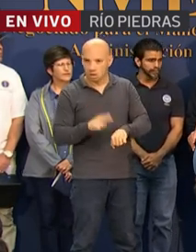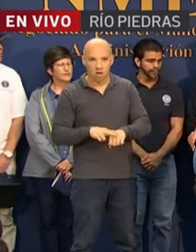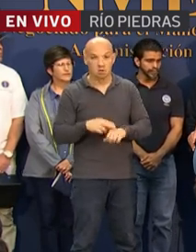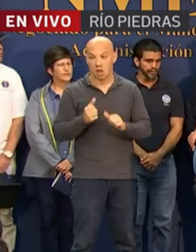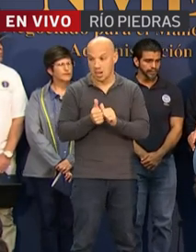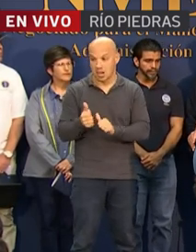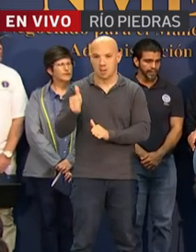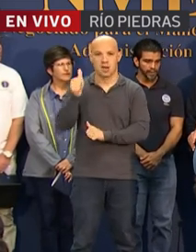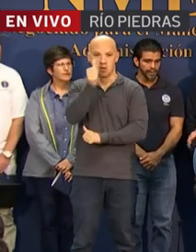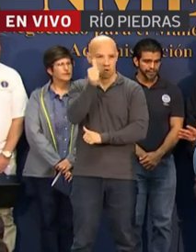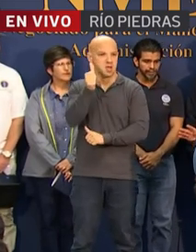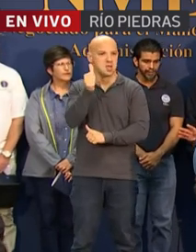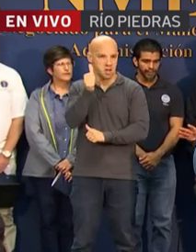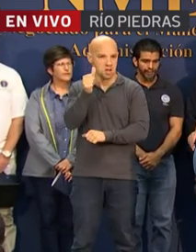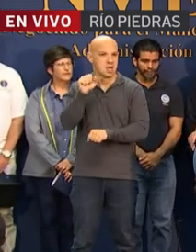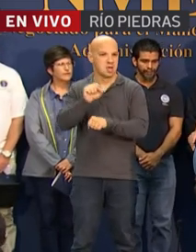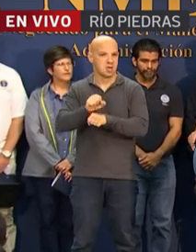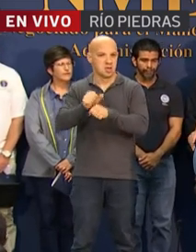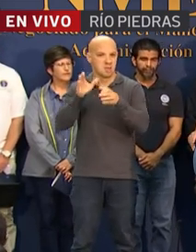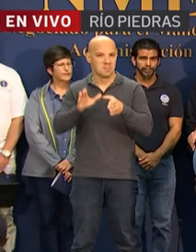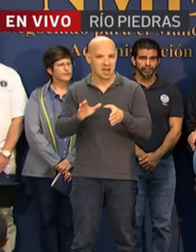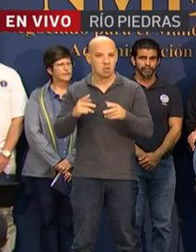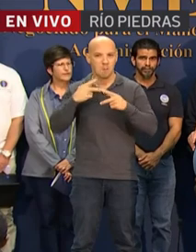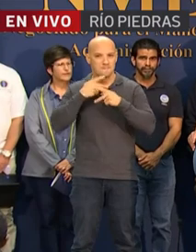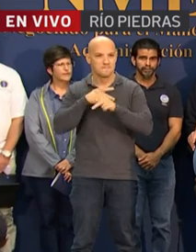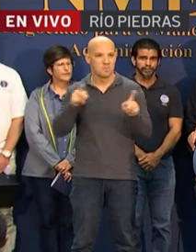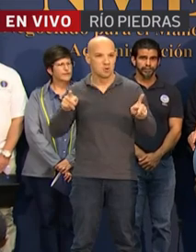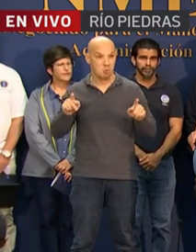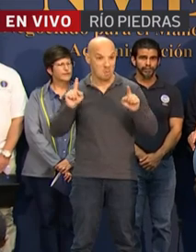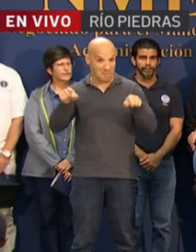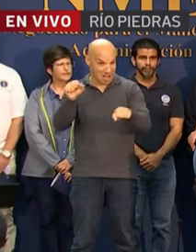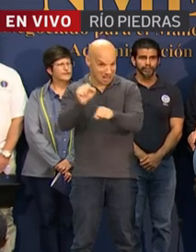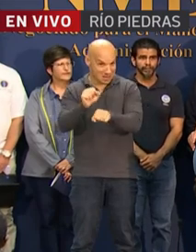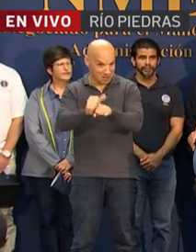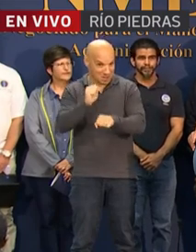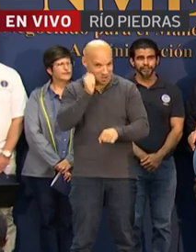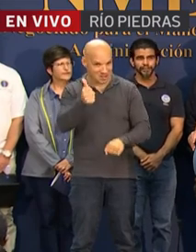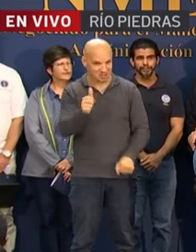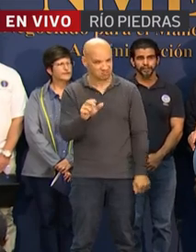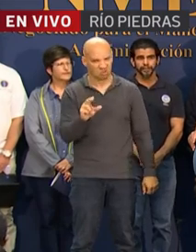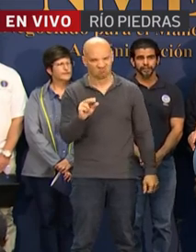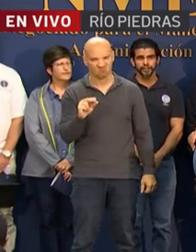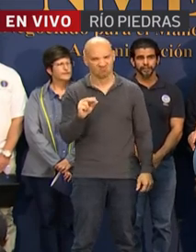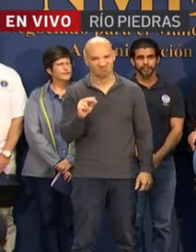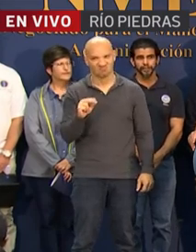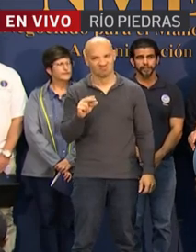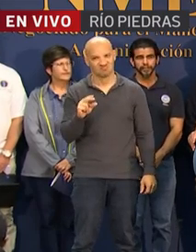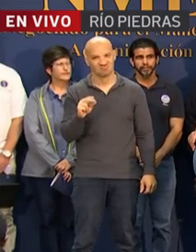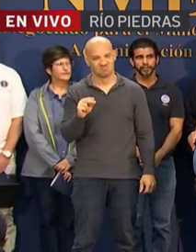AGENCIAS PARA QUE ESTAS